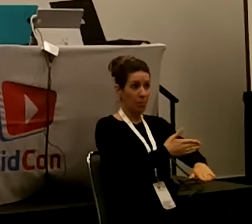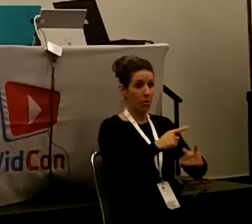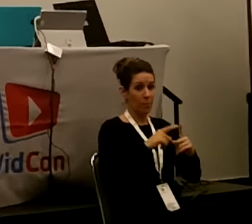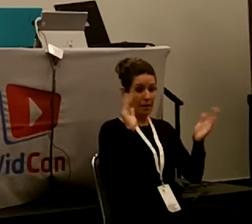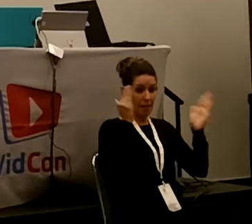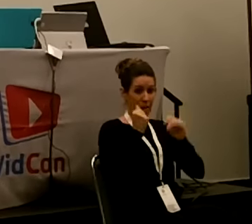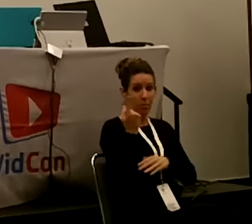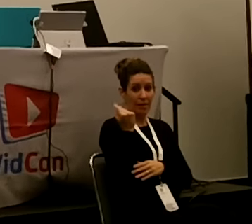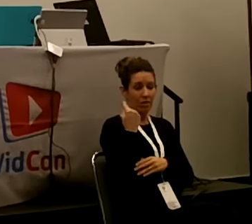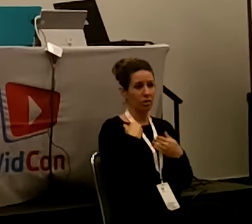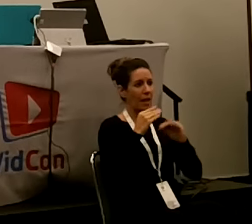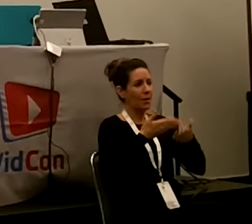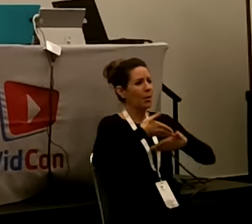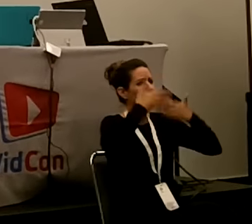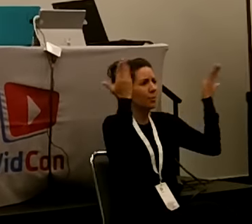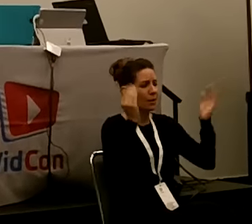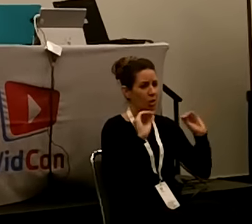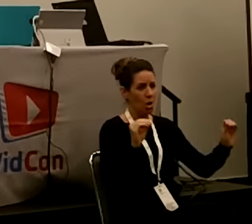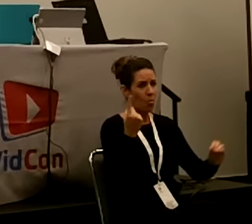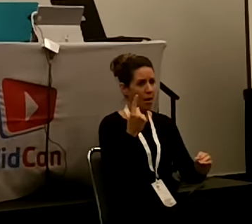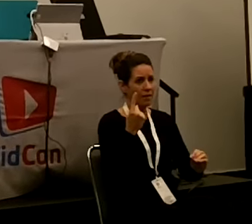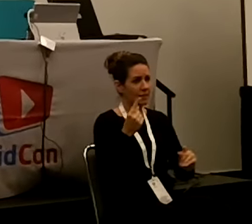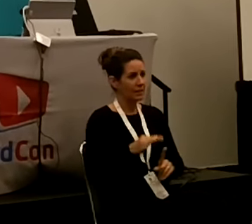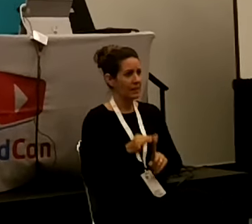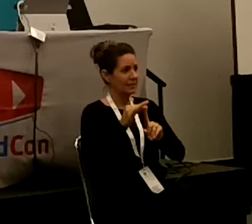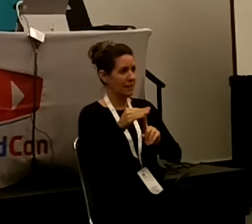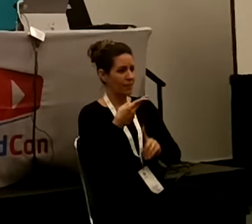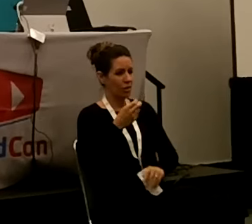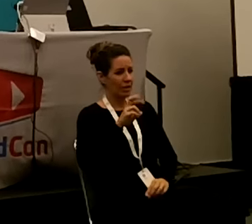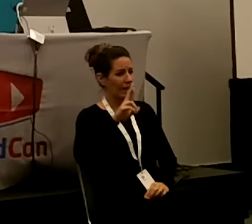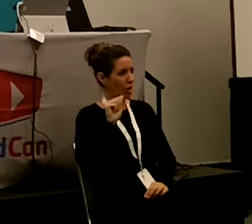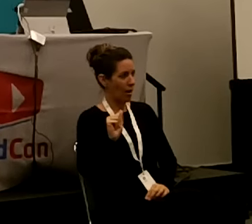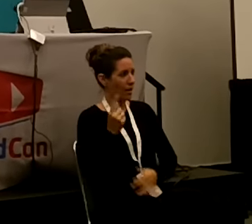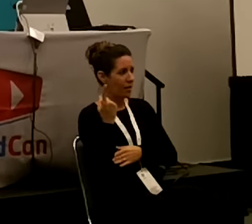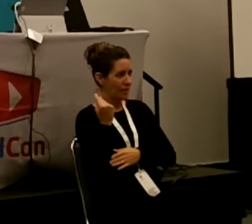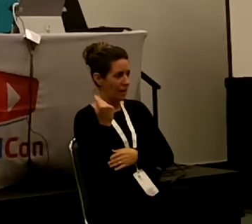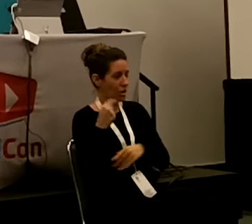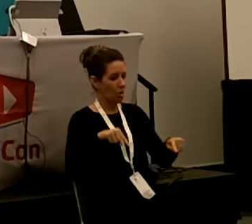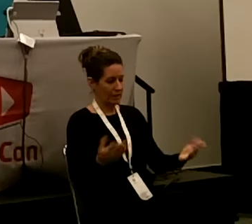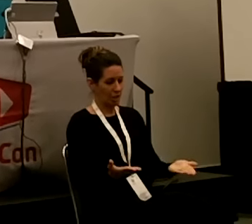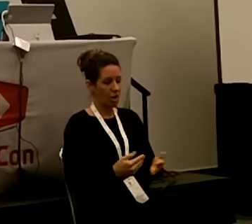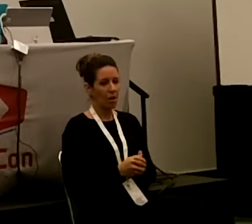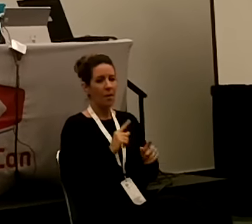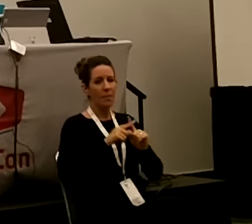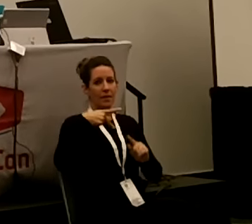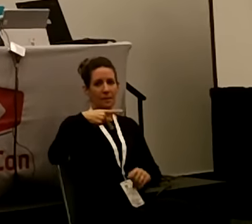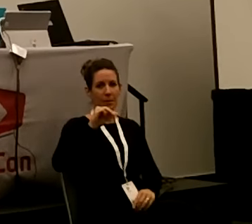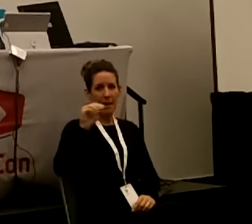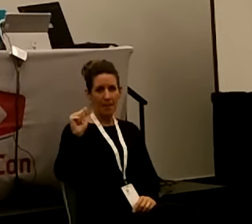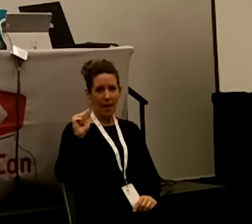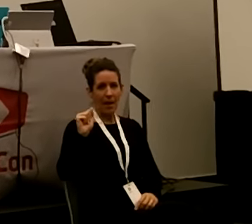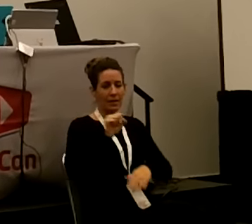when they had absolutely nobody except for here last year, but apparently on the stage and the ASL interpreter